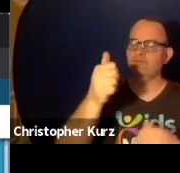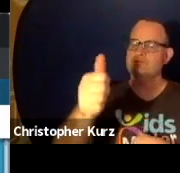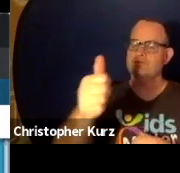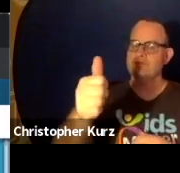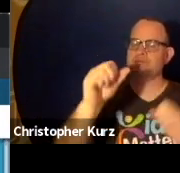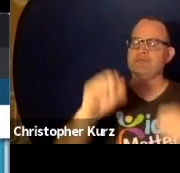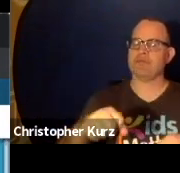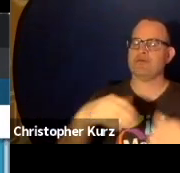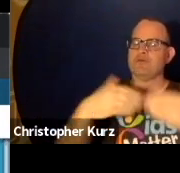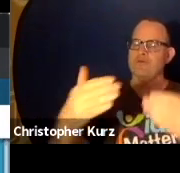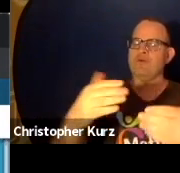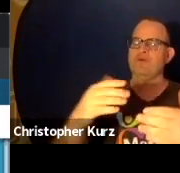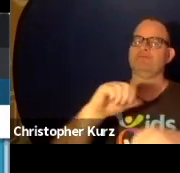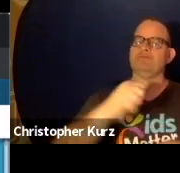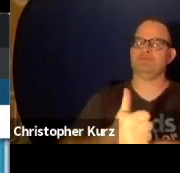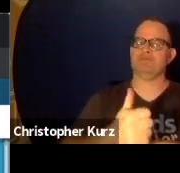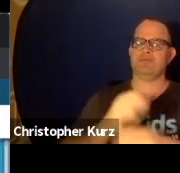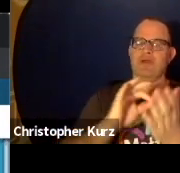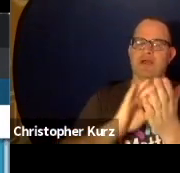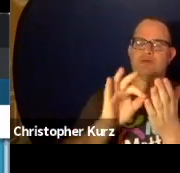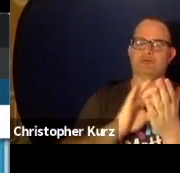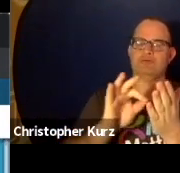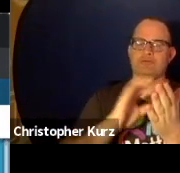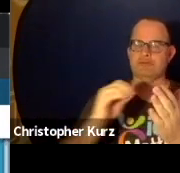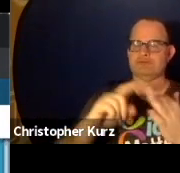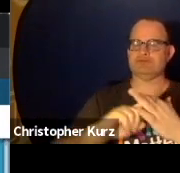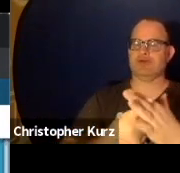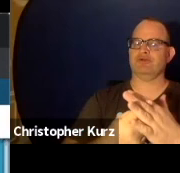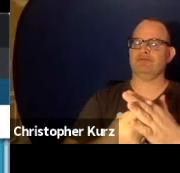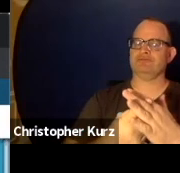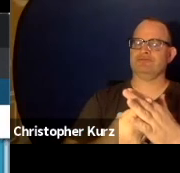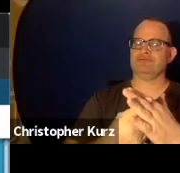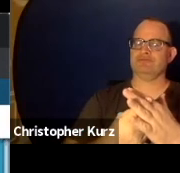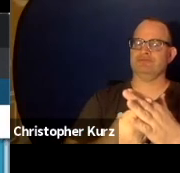more about the platform. If you'd like, please go